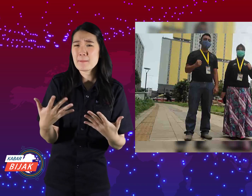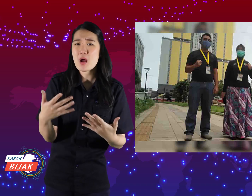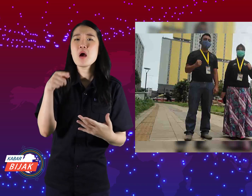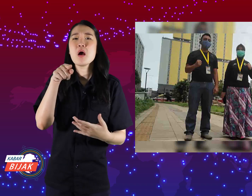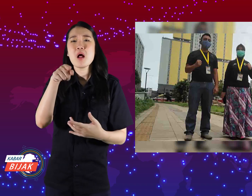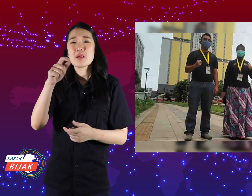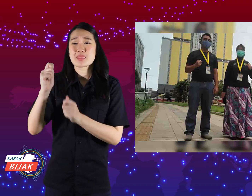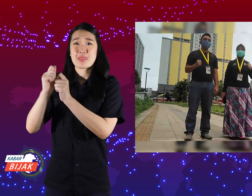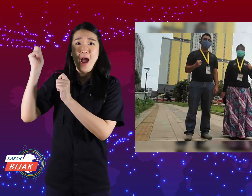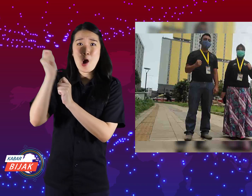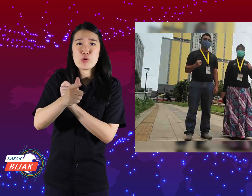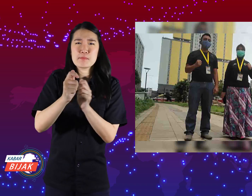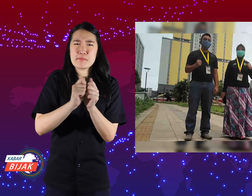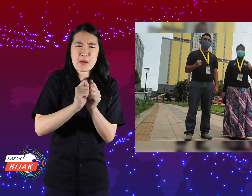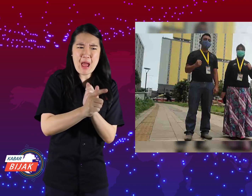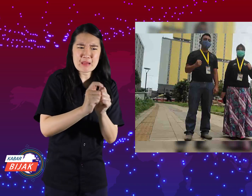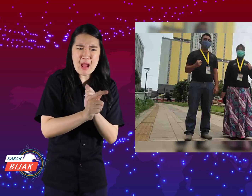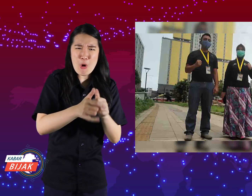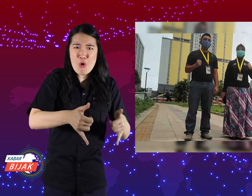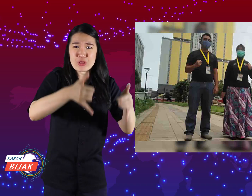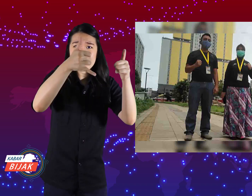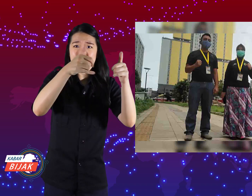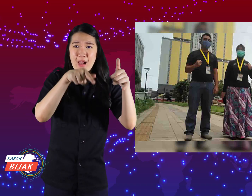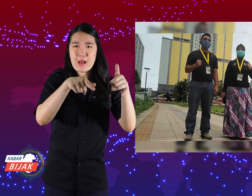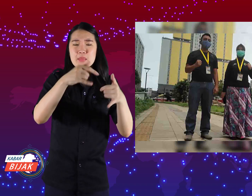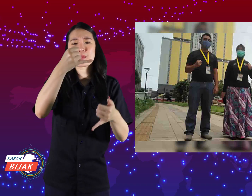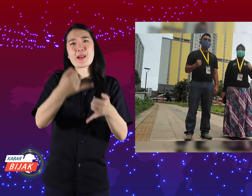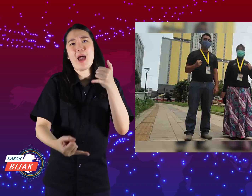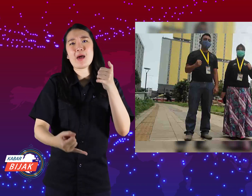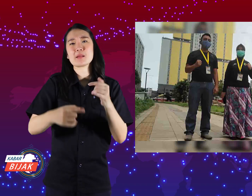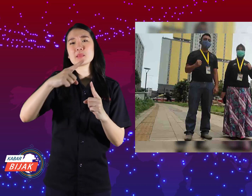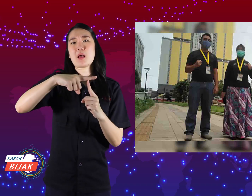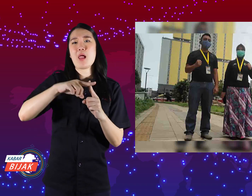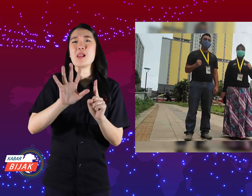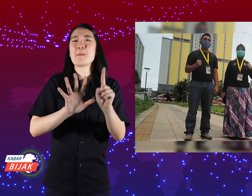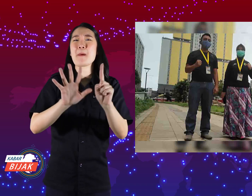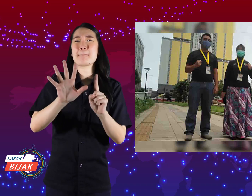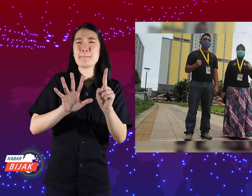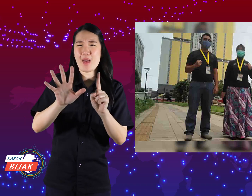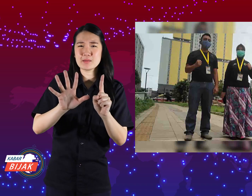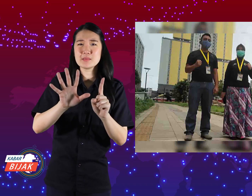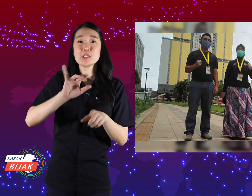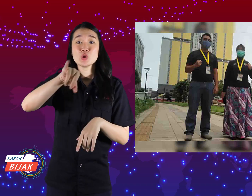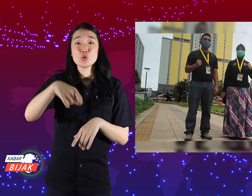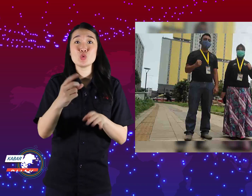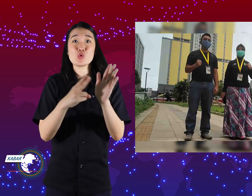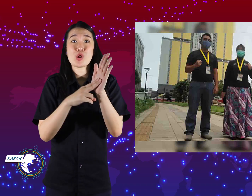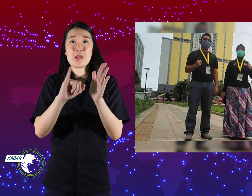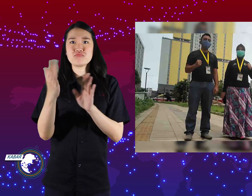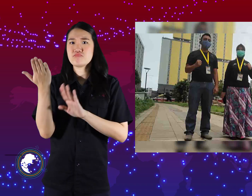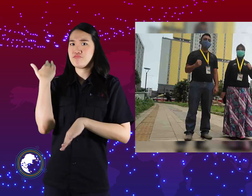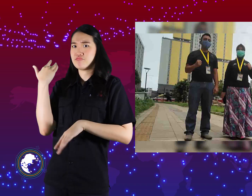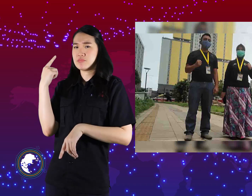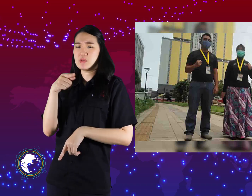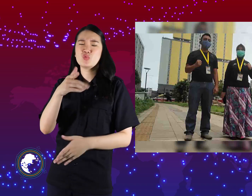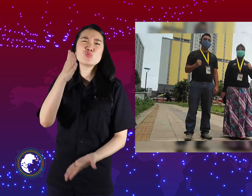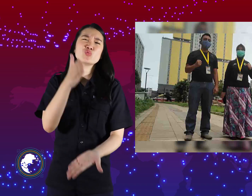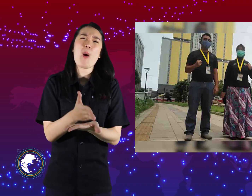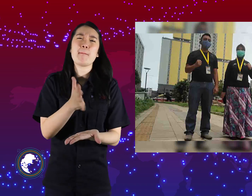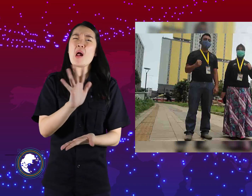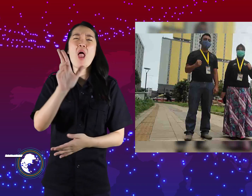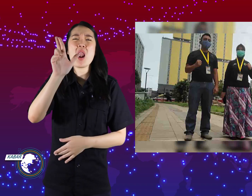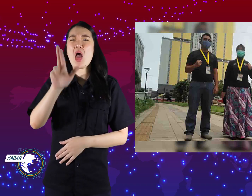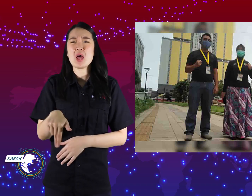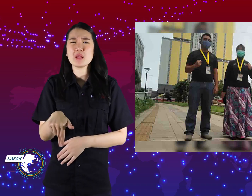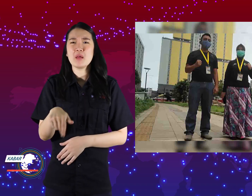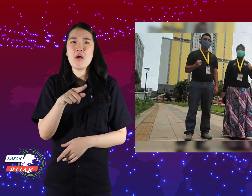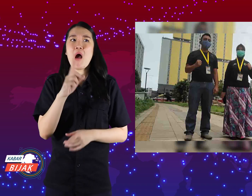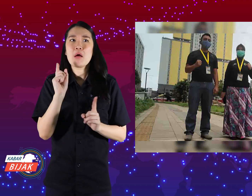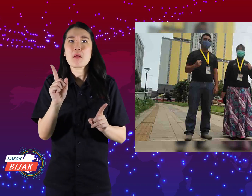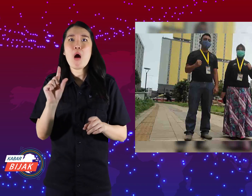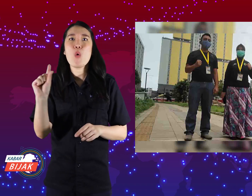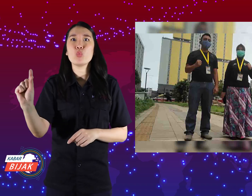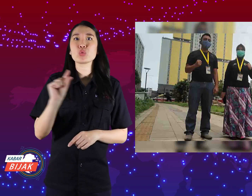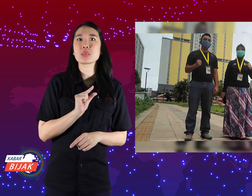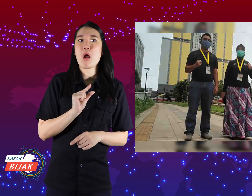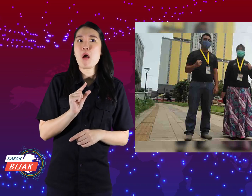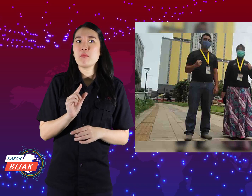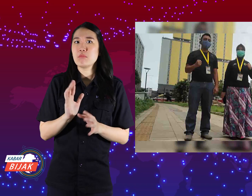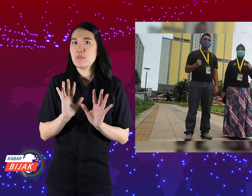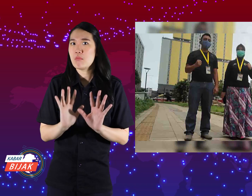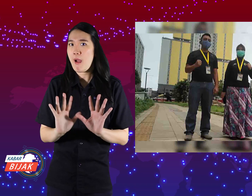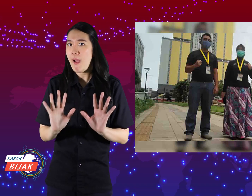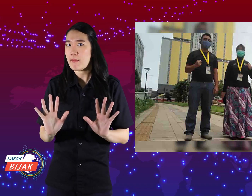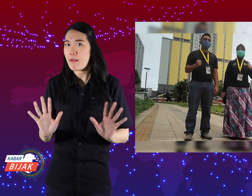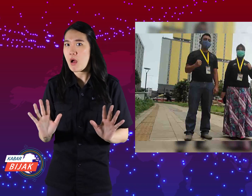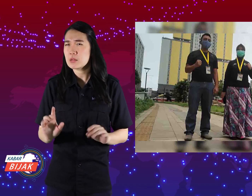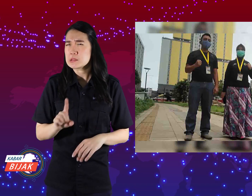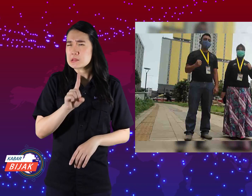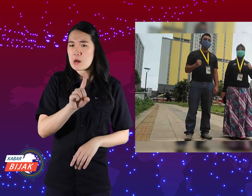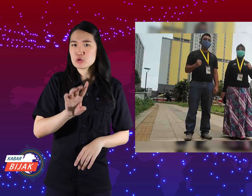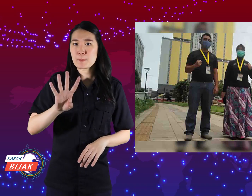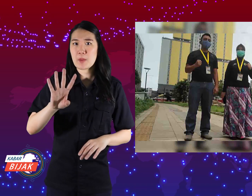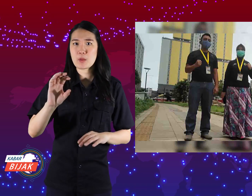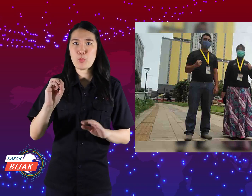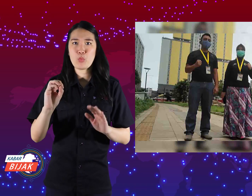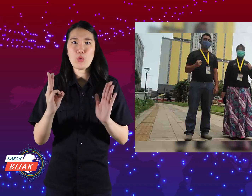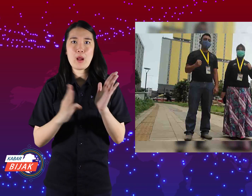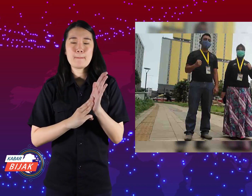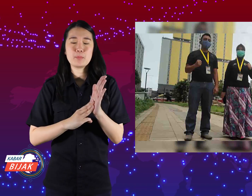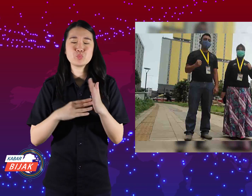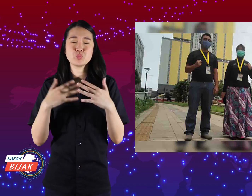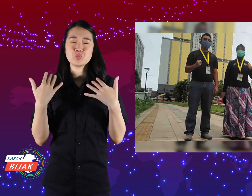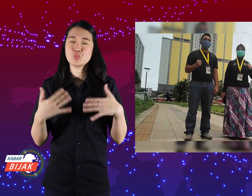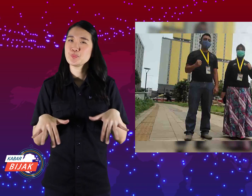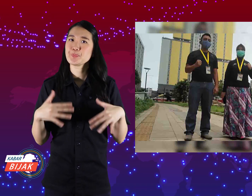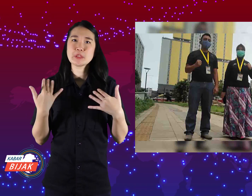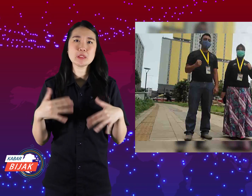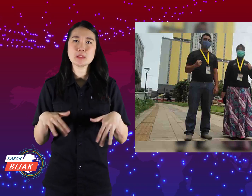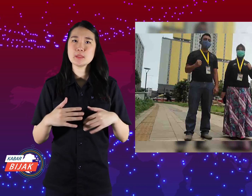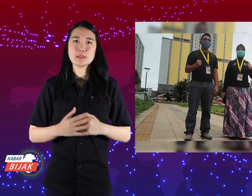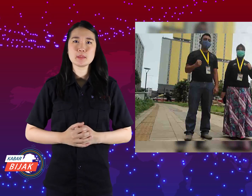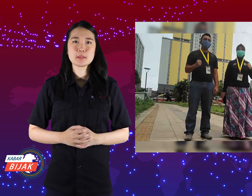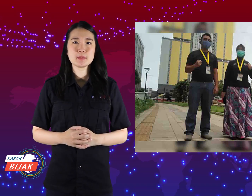Because the last hotel fee cover was last June 15, has stopped, the debt has accumulated to 140 M.